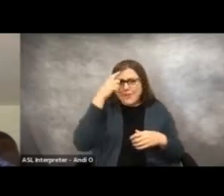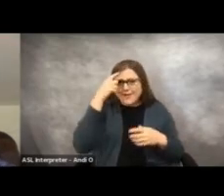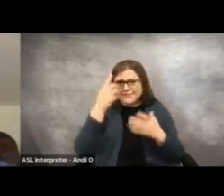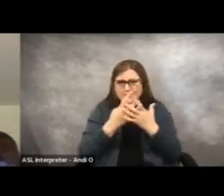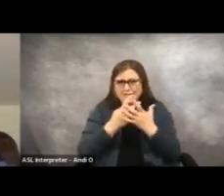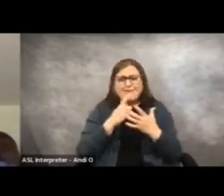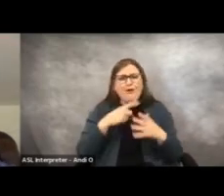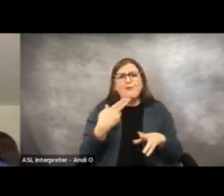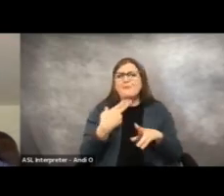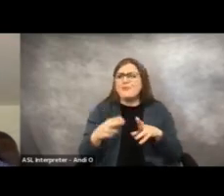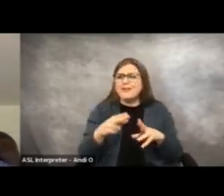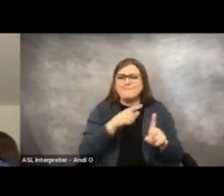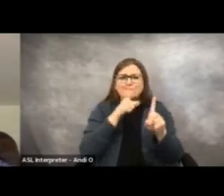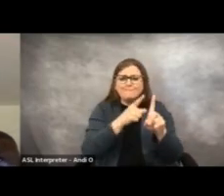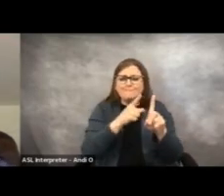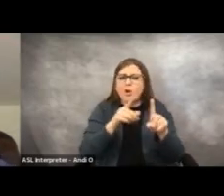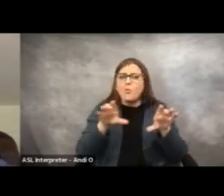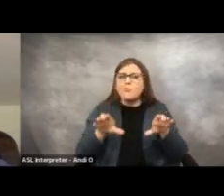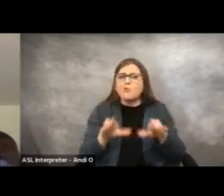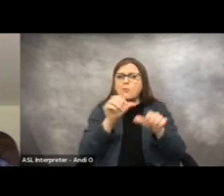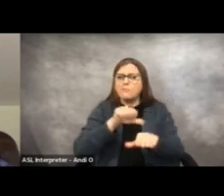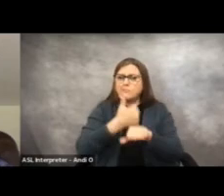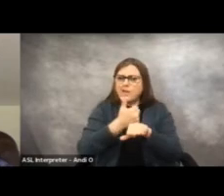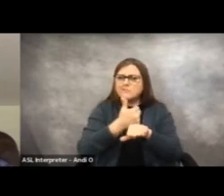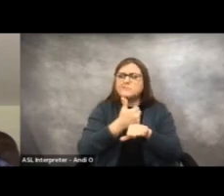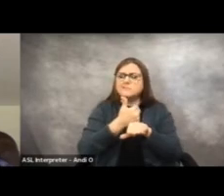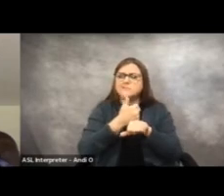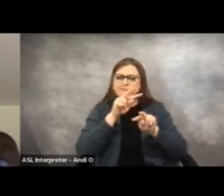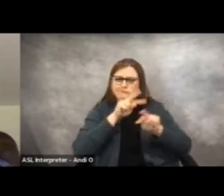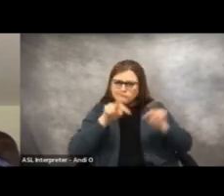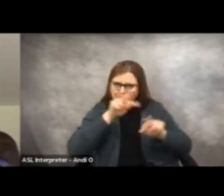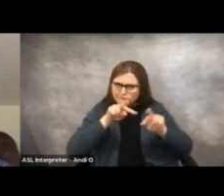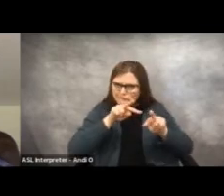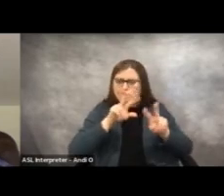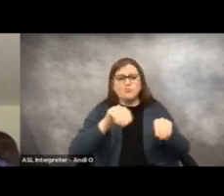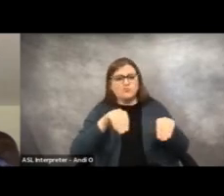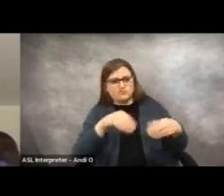based techniques that can give you additional information about how a person's functioning